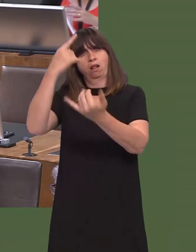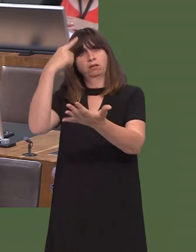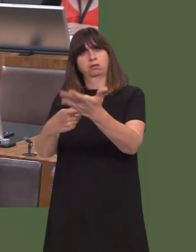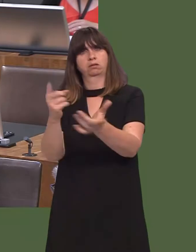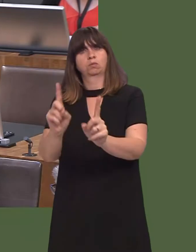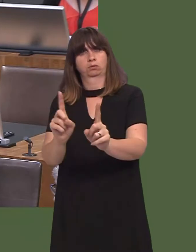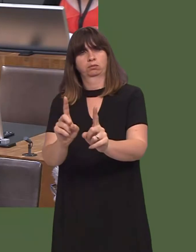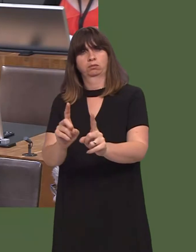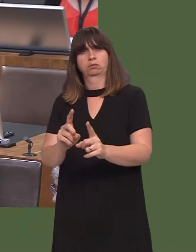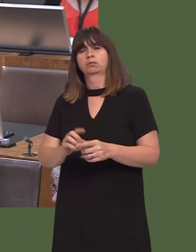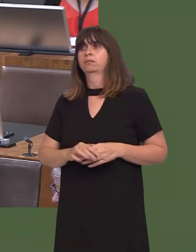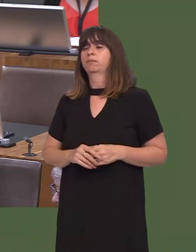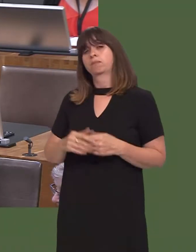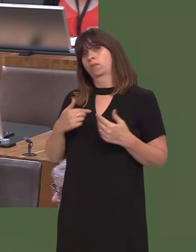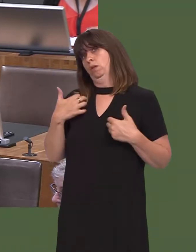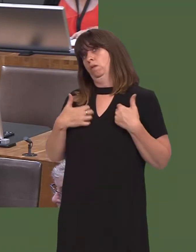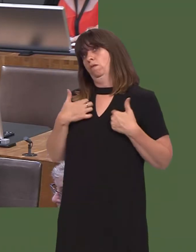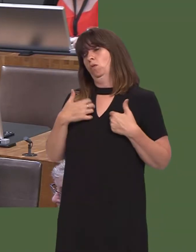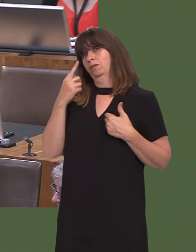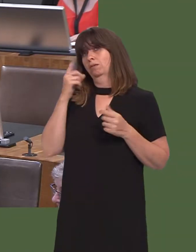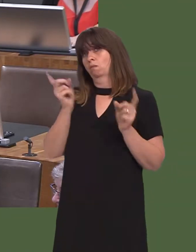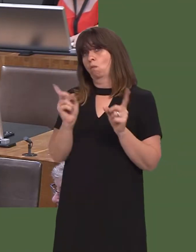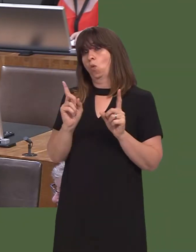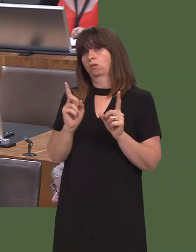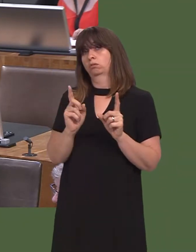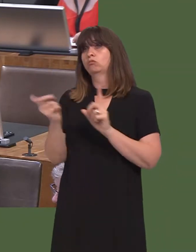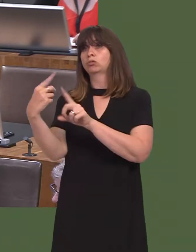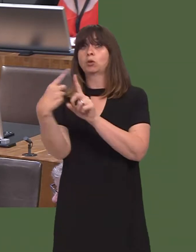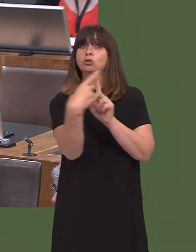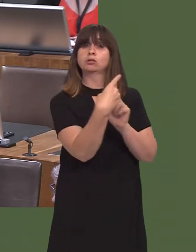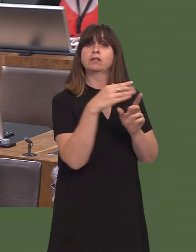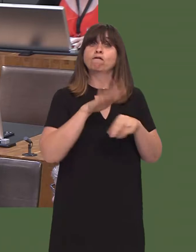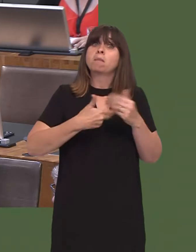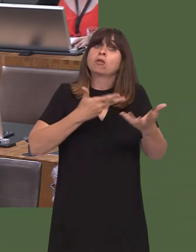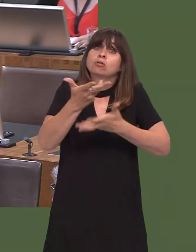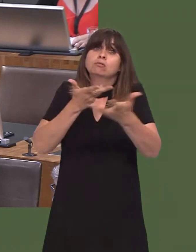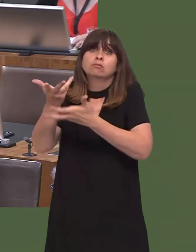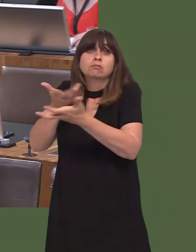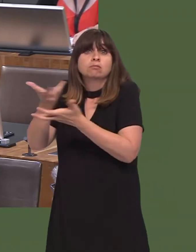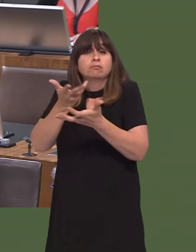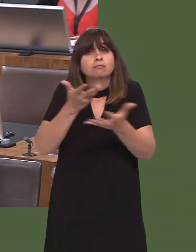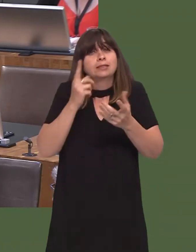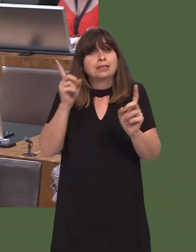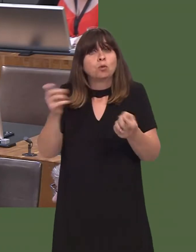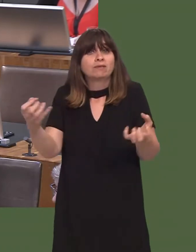years doesnít necessarily mean it should continue in the future, but we look forward to the results of the responses that we get through the consultation.